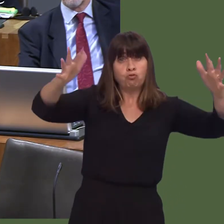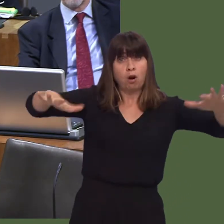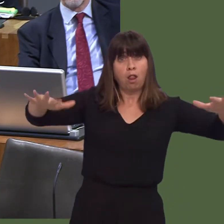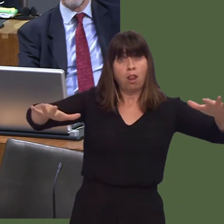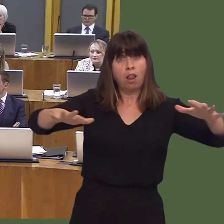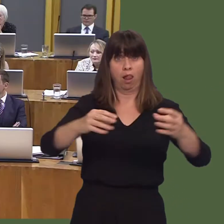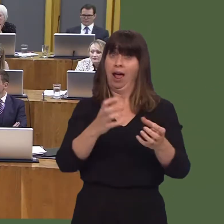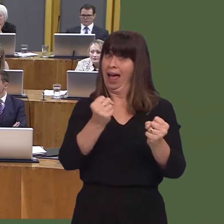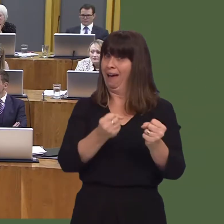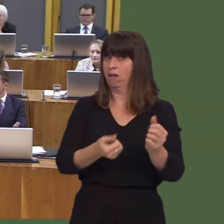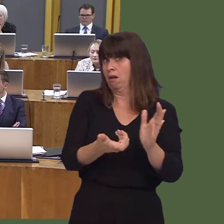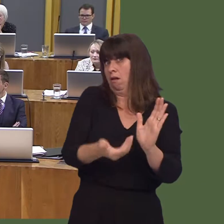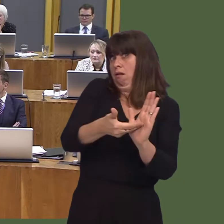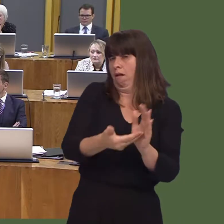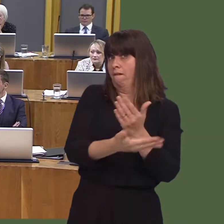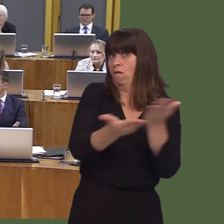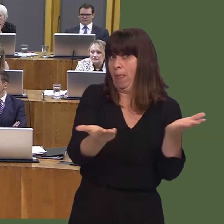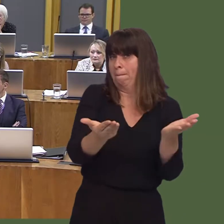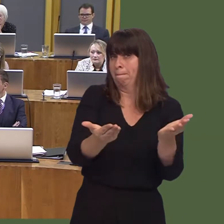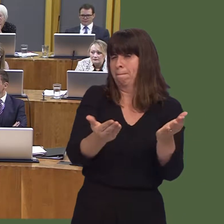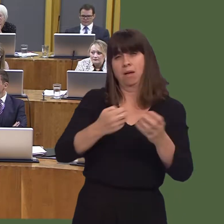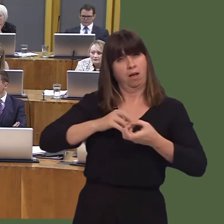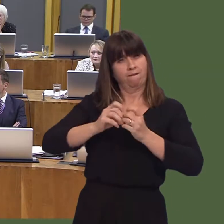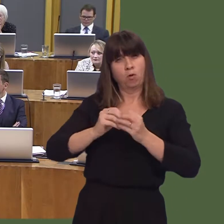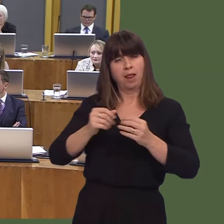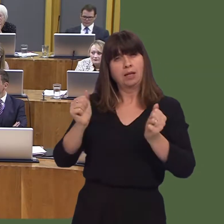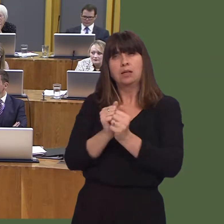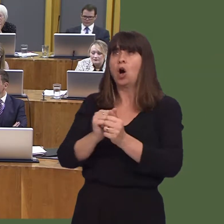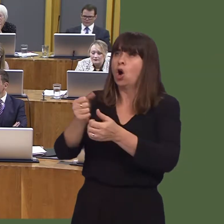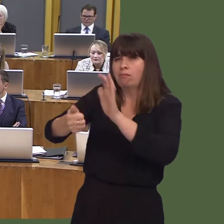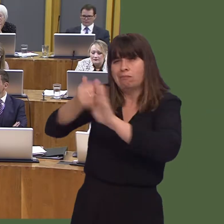Welsh Government does not set the formula; it is set on expert advice and it is agreed by local government.